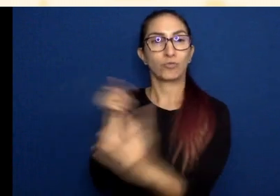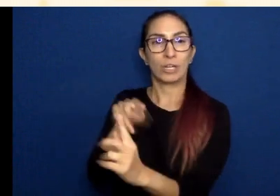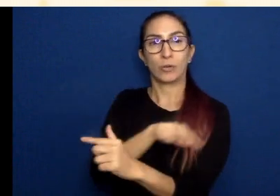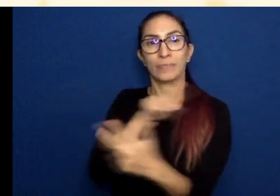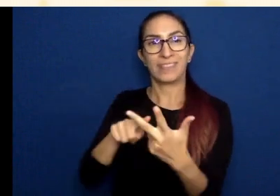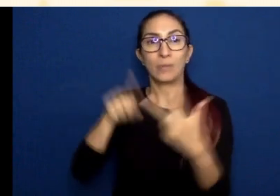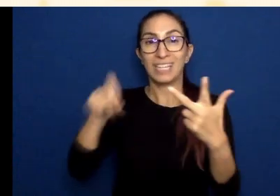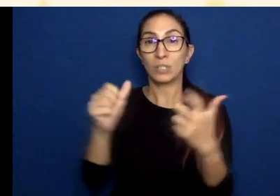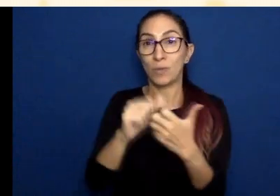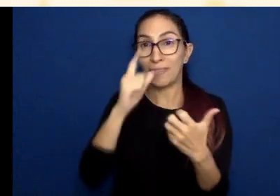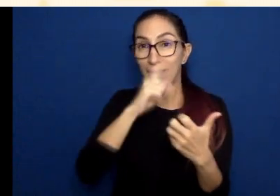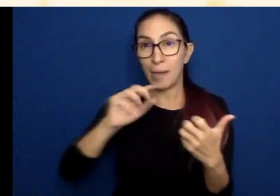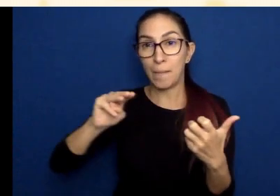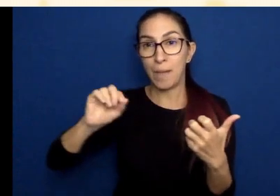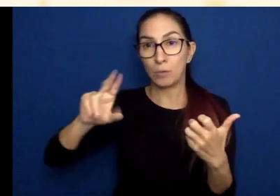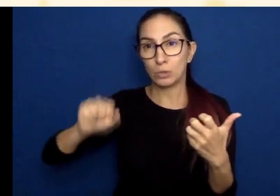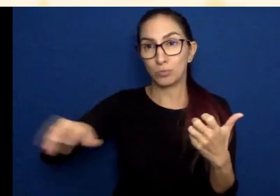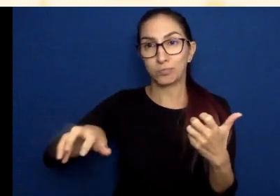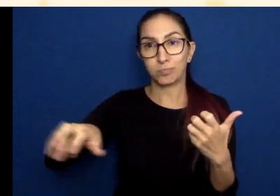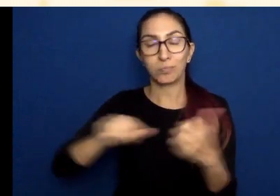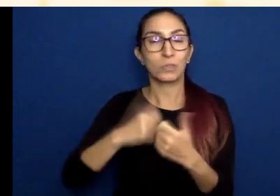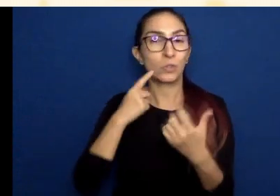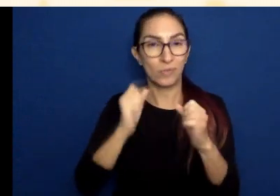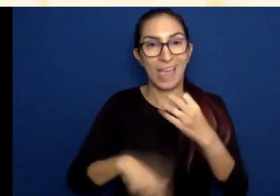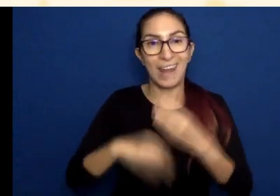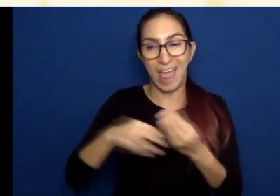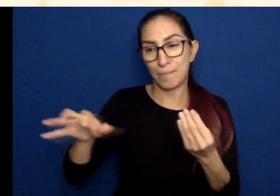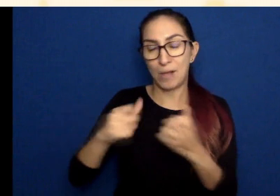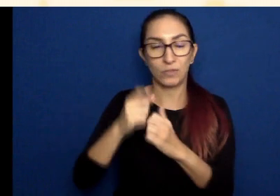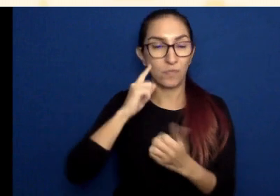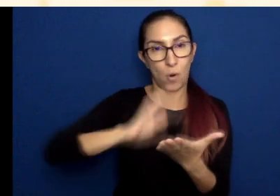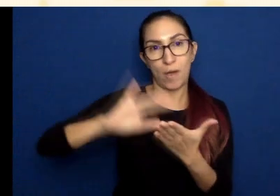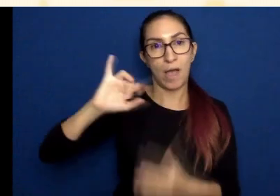to things like an iPad. We also need to review existing test cases.